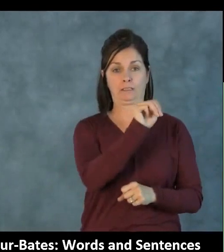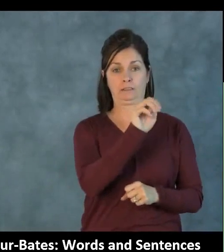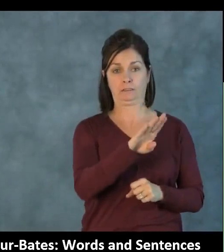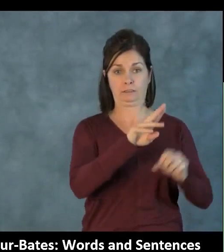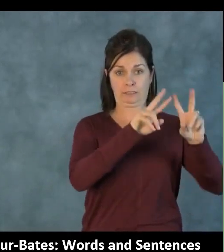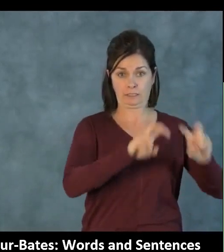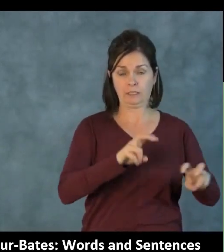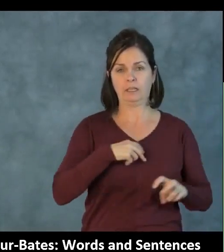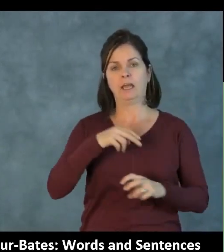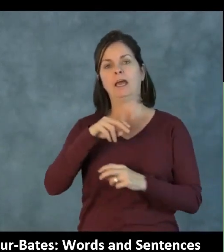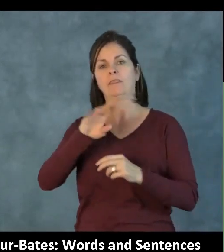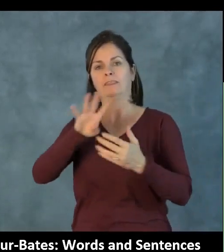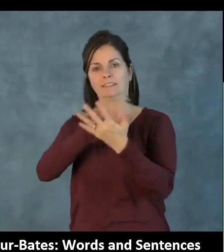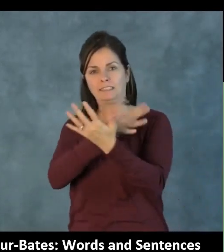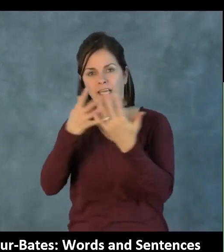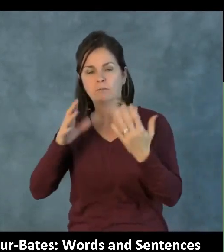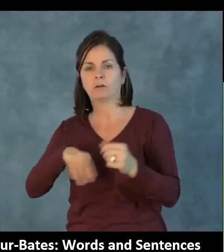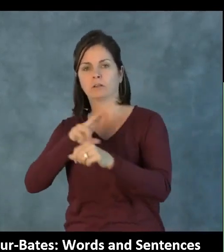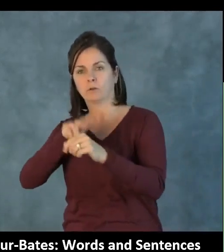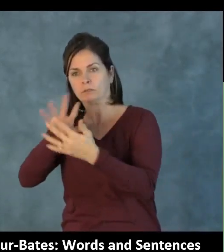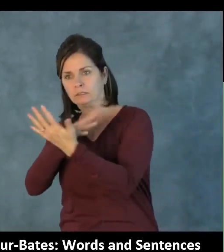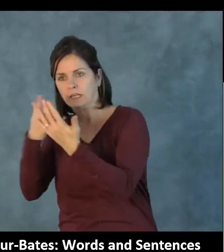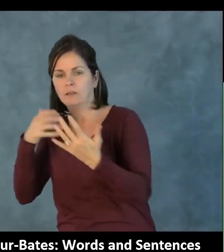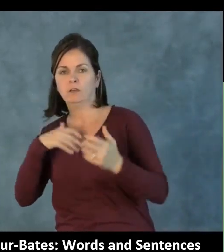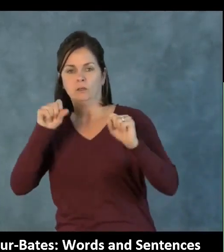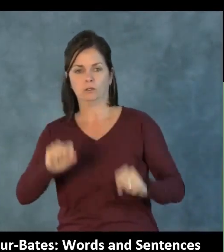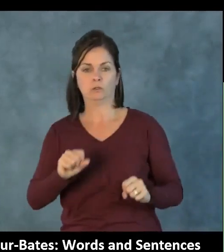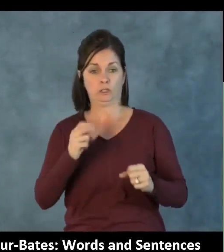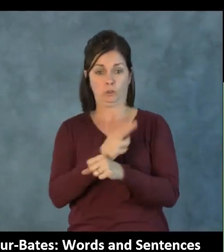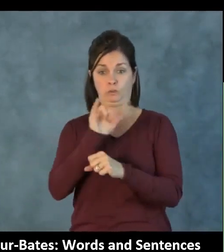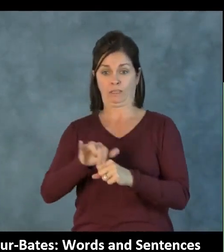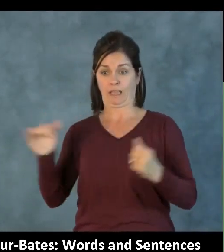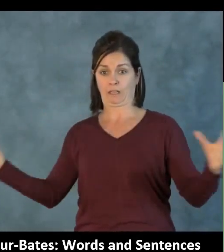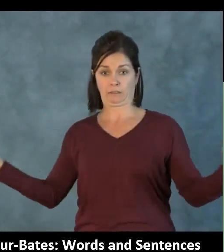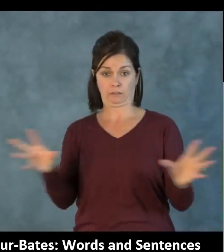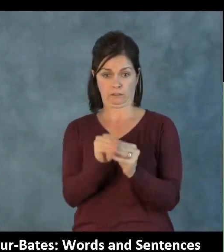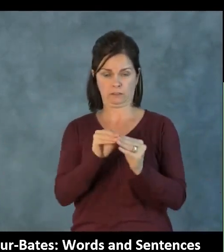to help set the bar for the kind of goals that you would want to have for the child